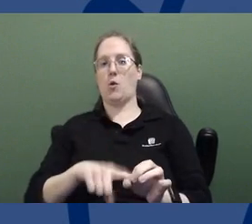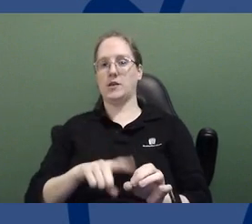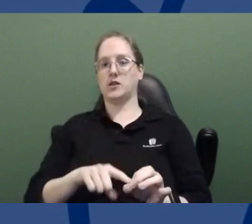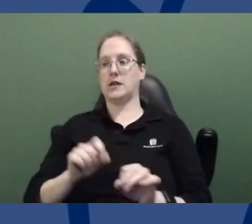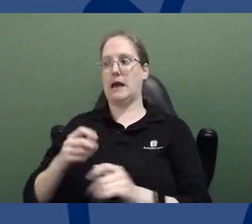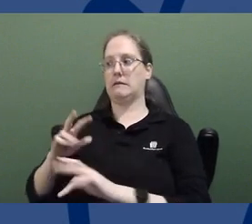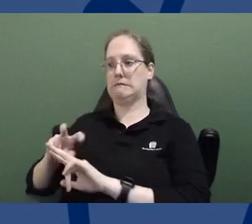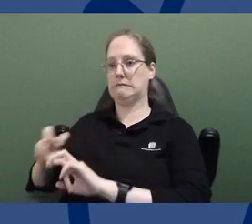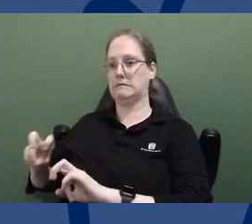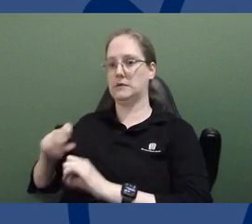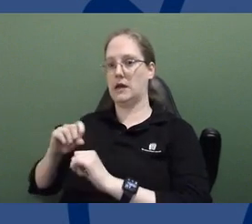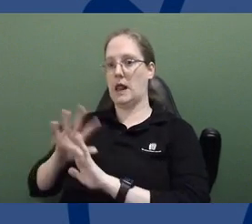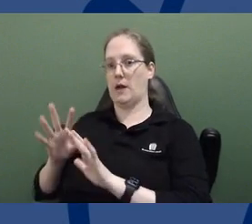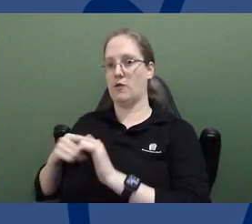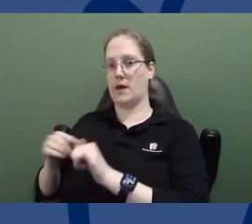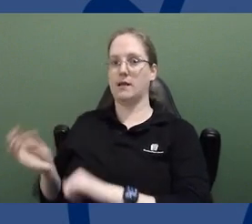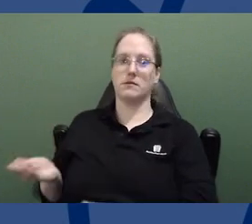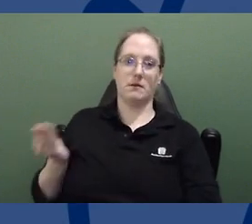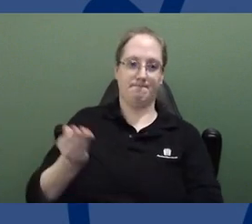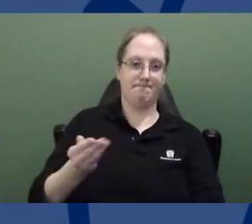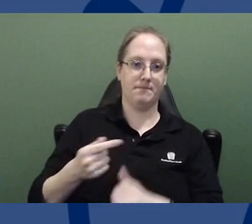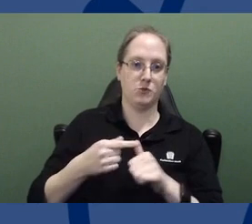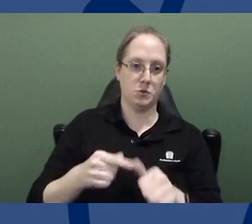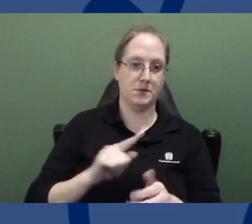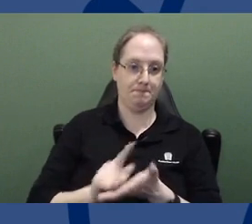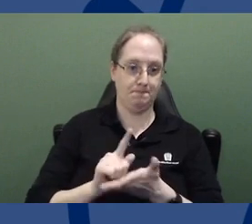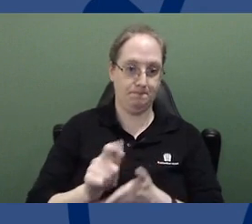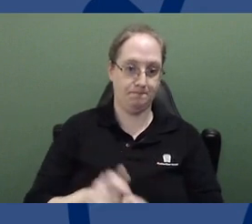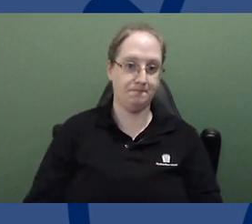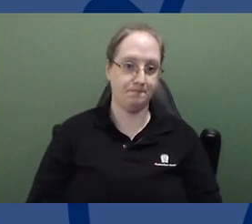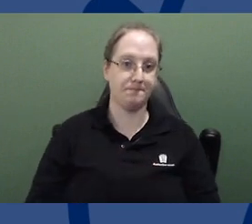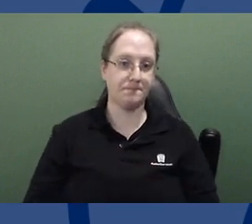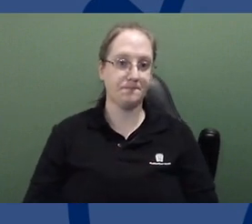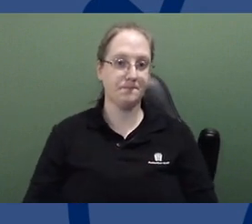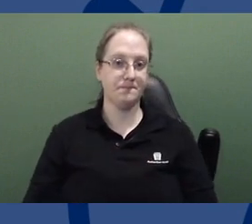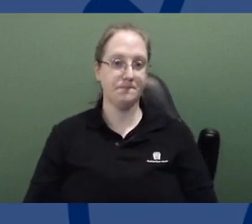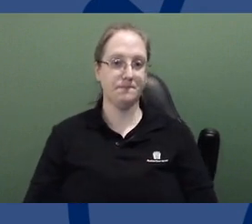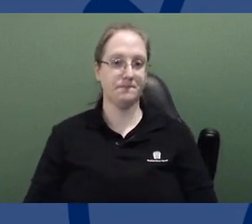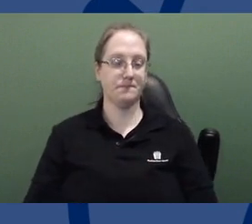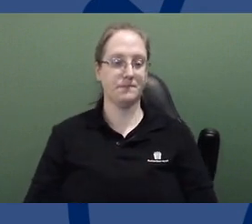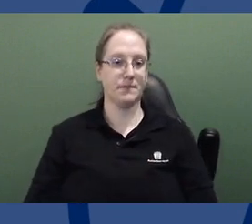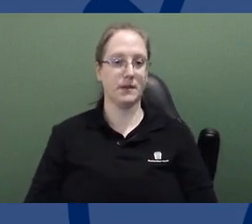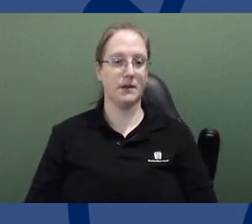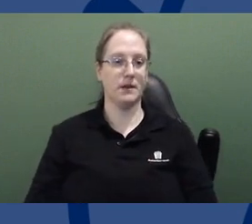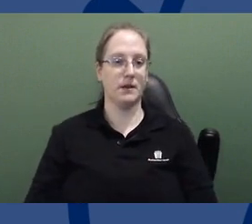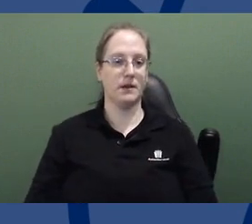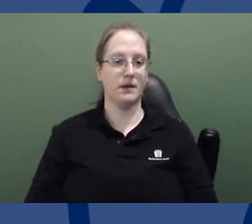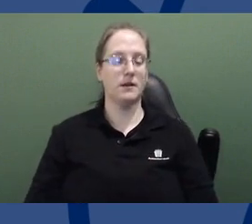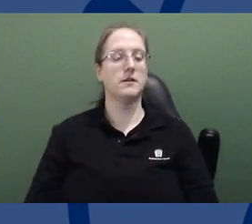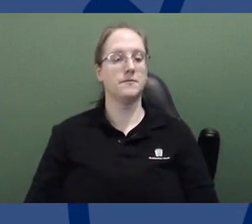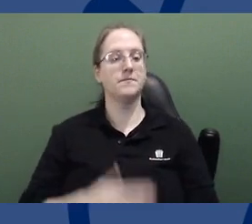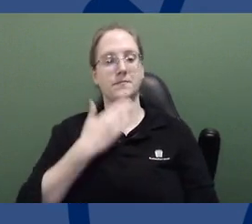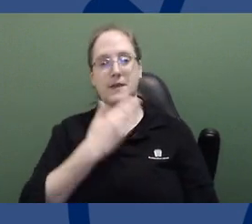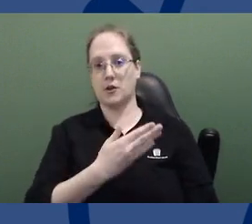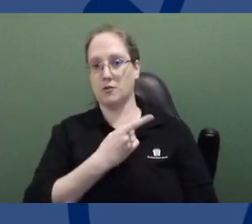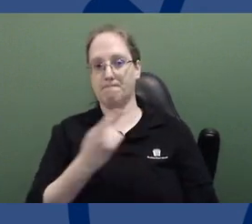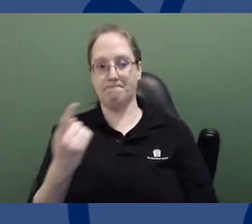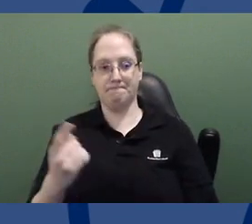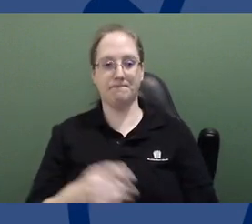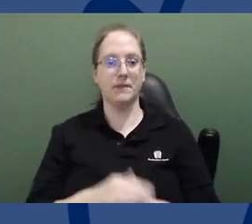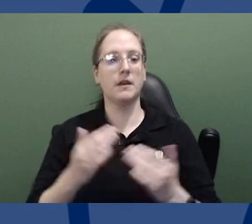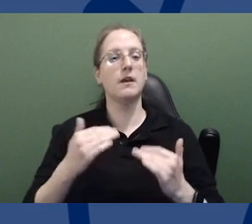Thank you, Michael and John. If a client has applied for the grant with a drop in turnover